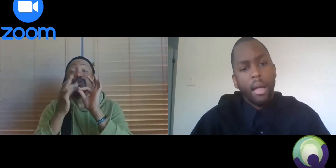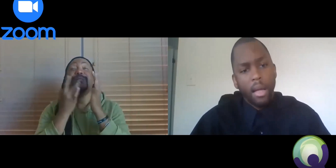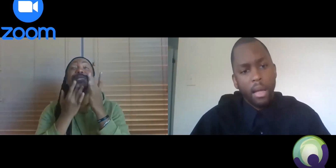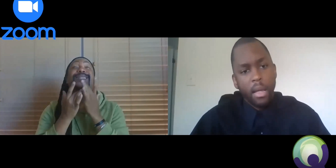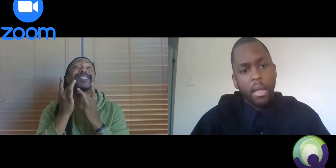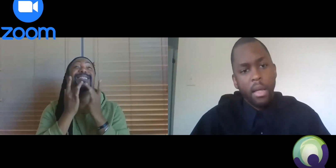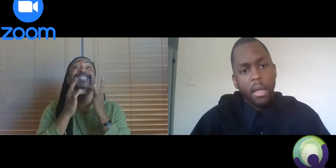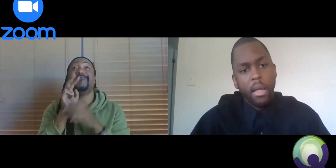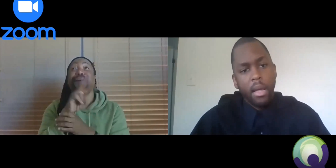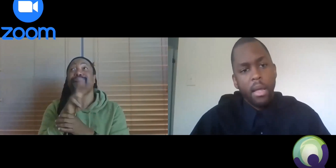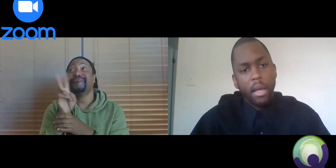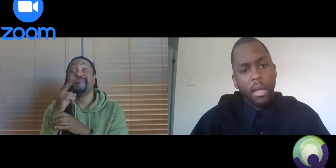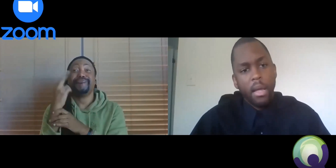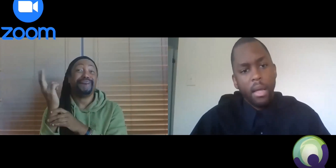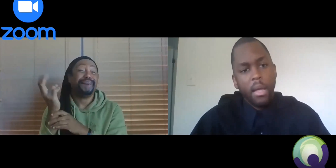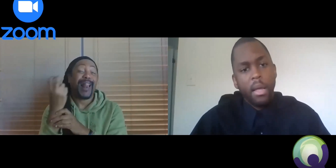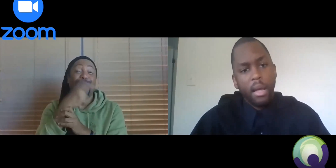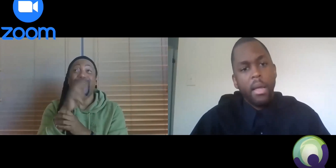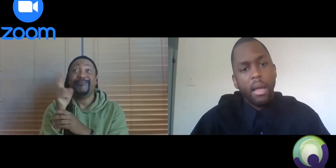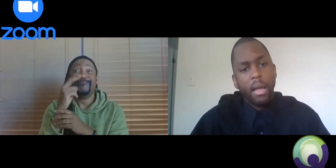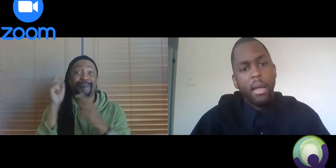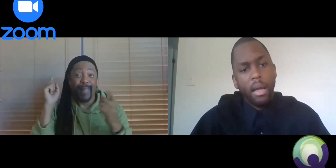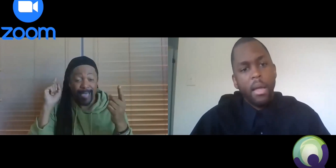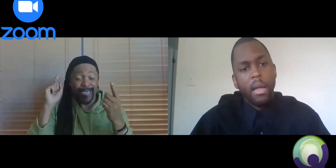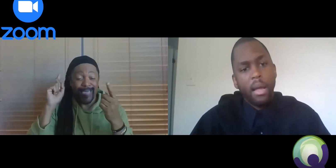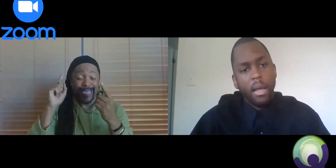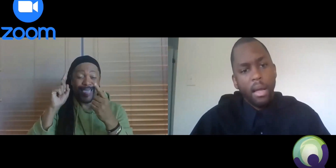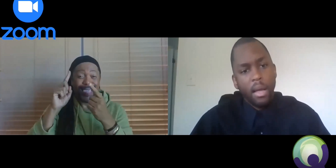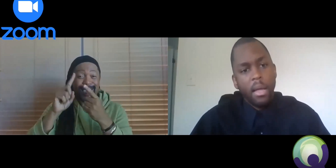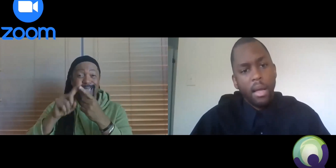grade, and I was put in this class and my parents thought “yes”, I could do it.